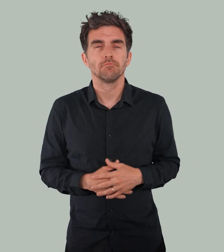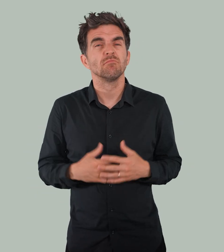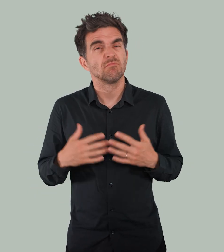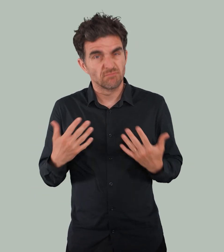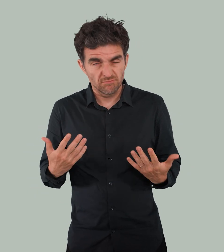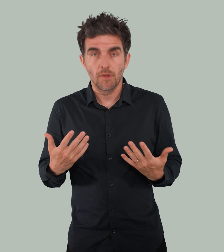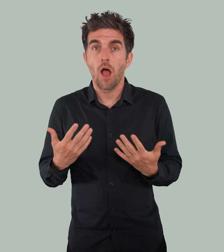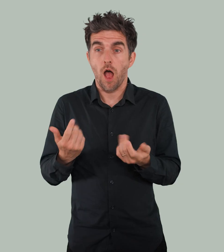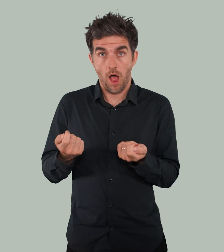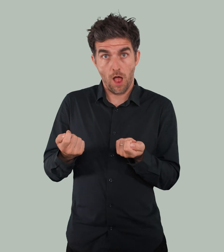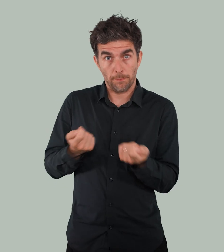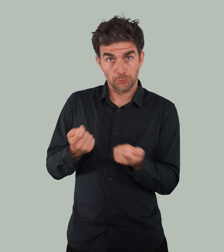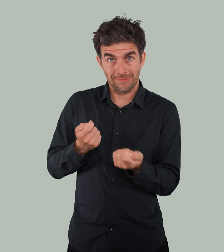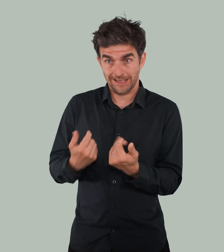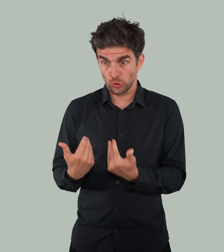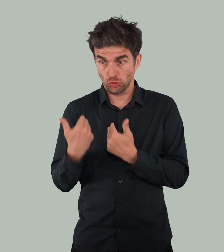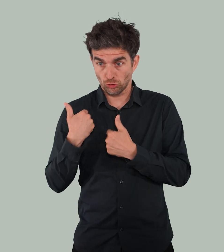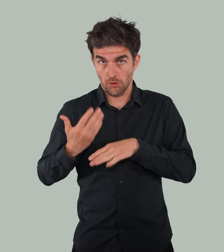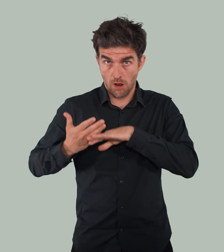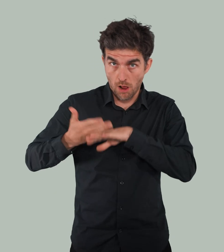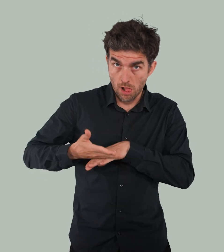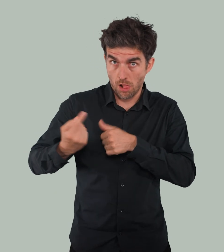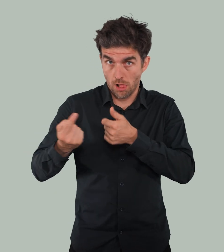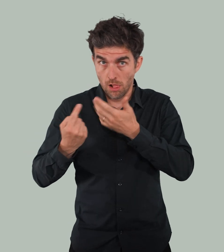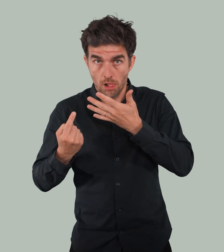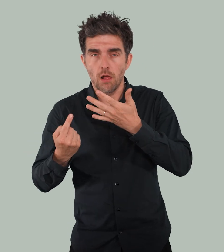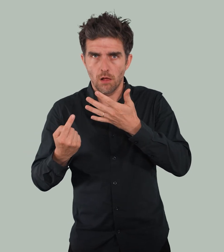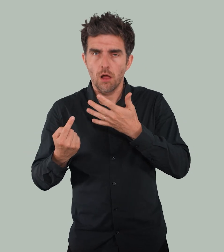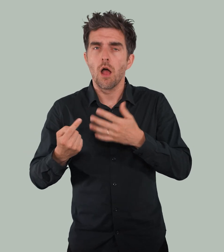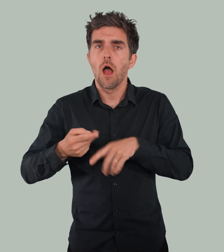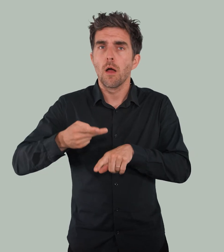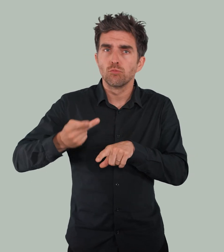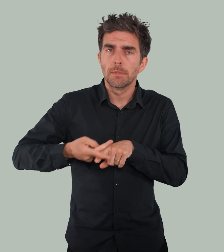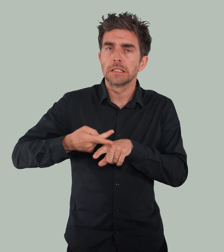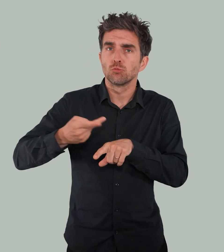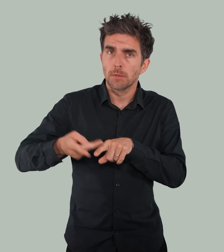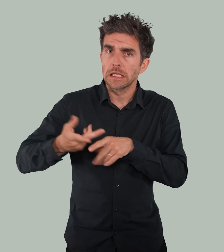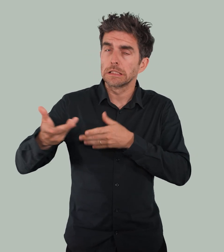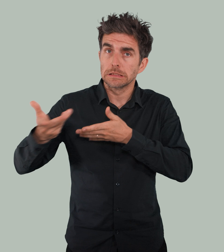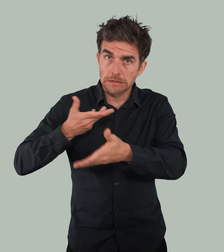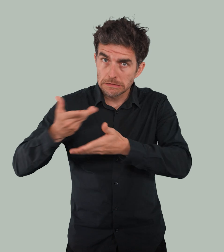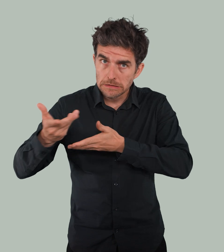29. Administrative demands, repeated interactions with the process,